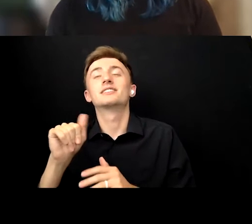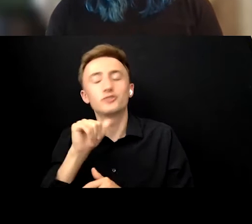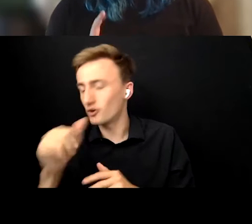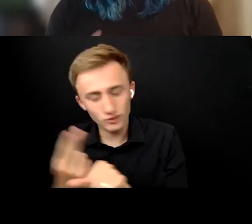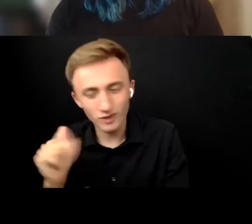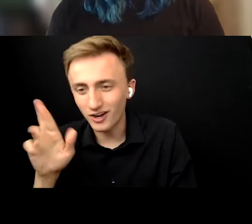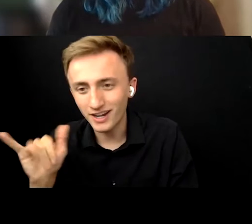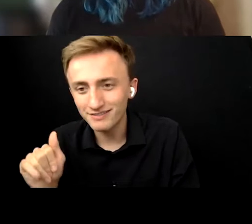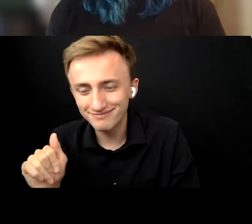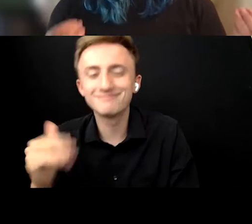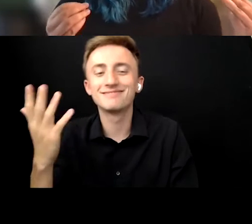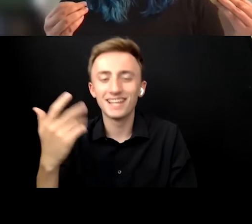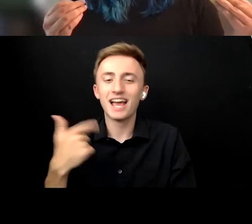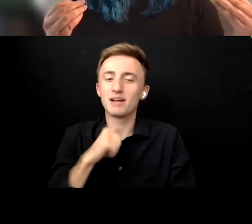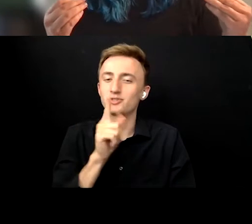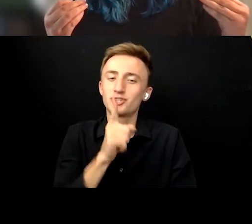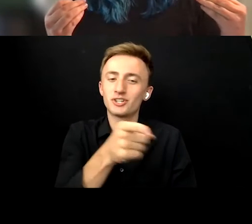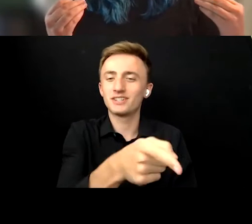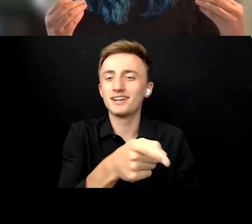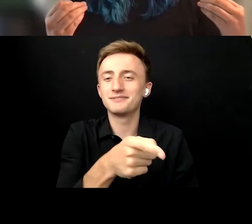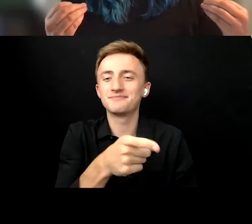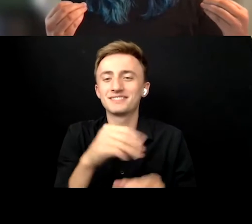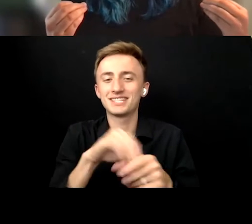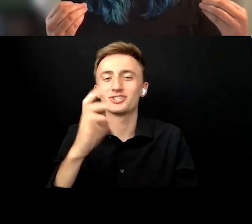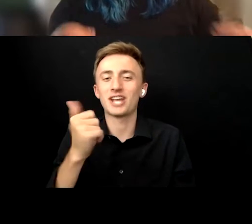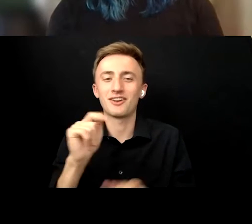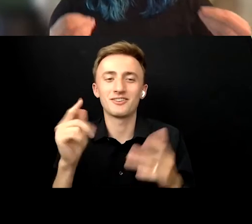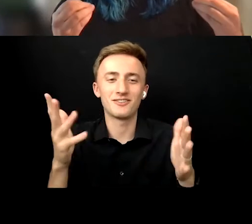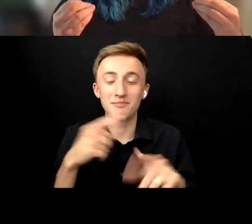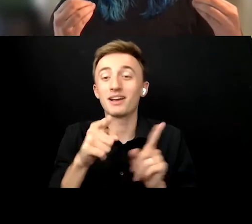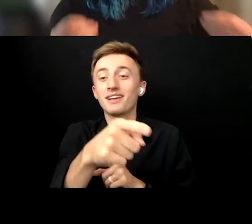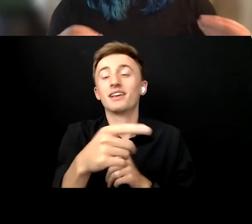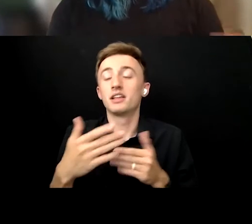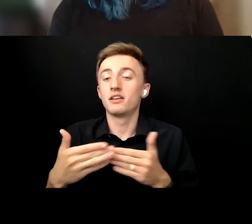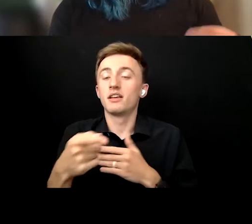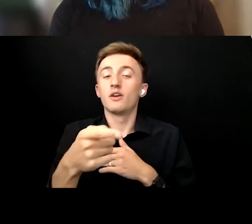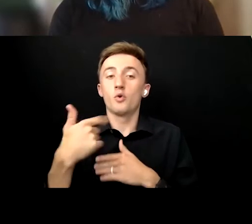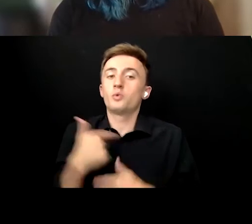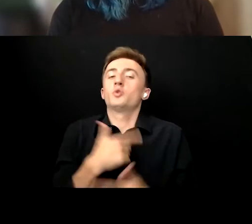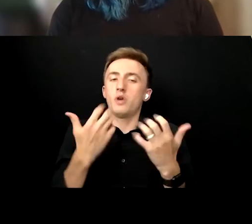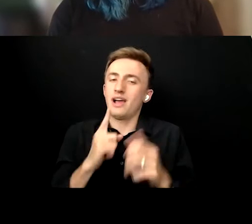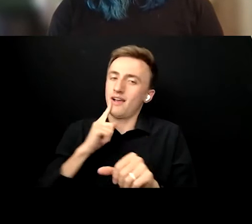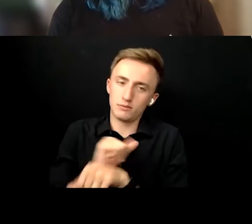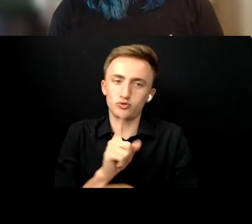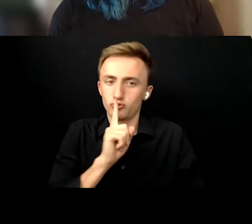looked but I am it did. We want to make sure we are using aria-label and aria-labelledby